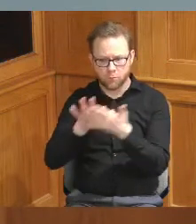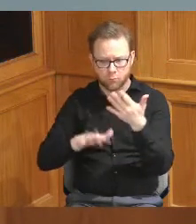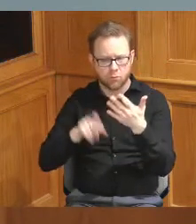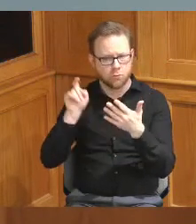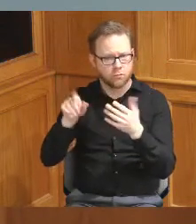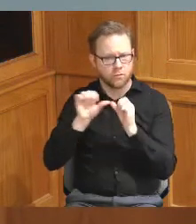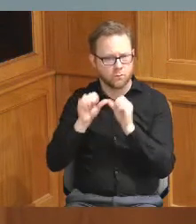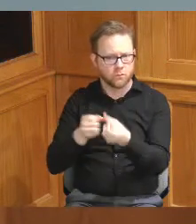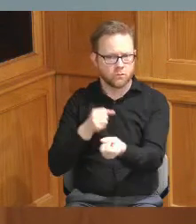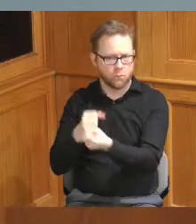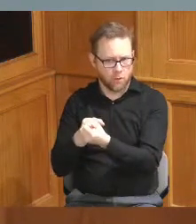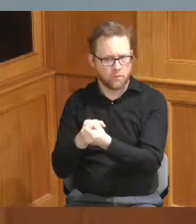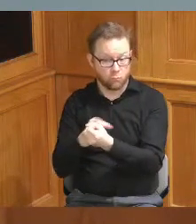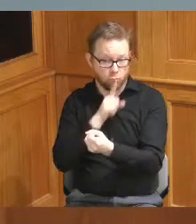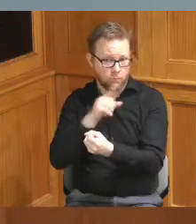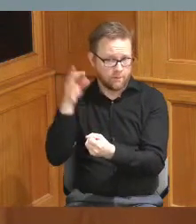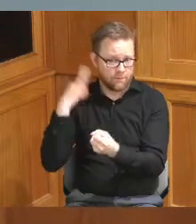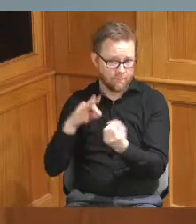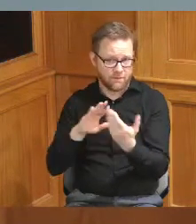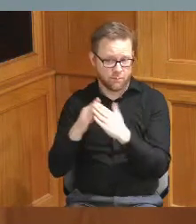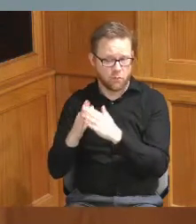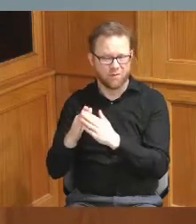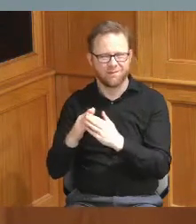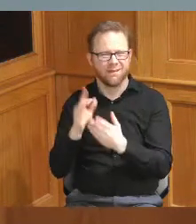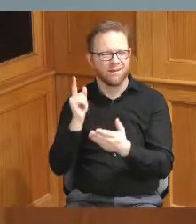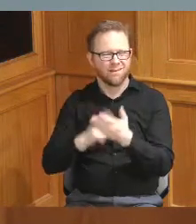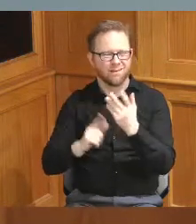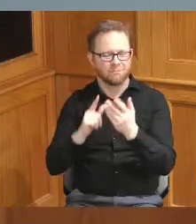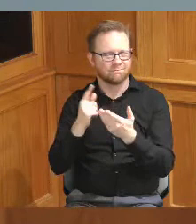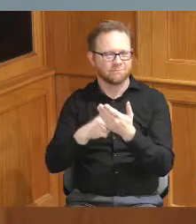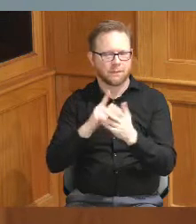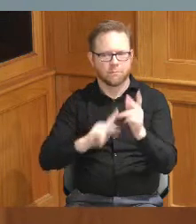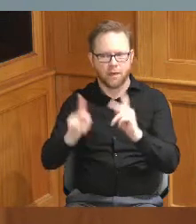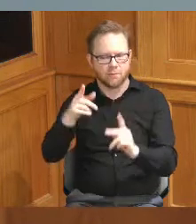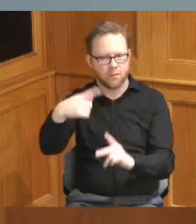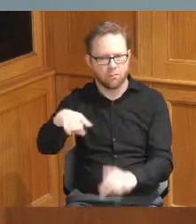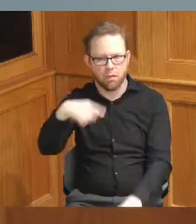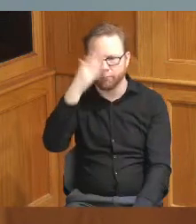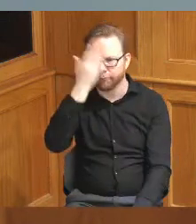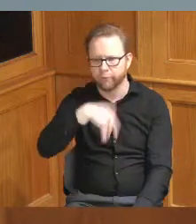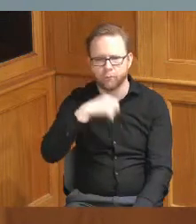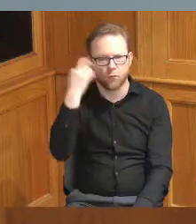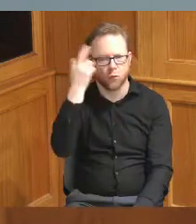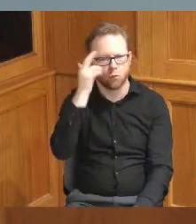what we do is not in the public View and in many ways that's okay with us but it's also